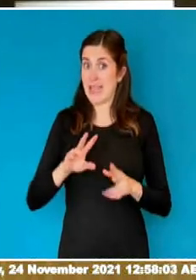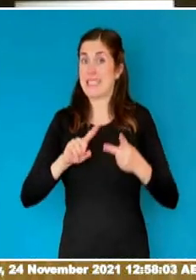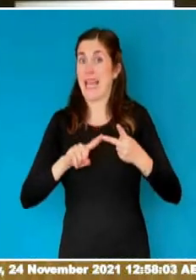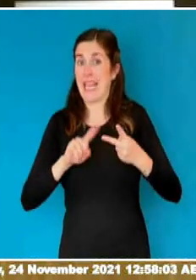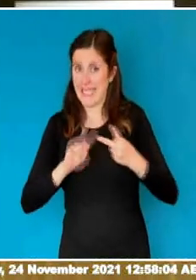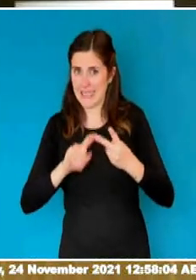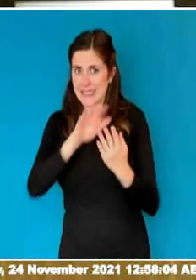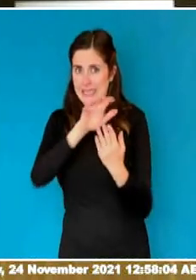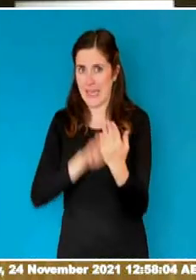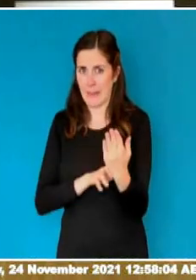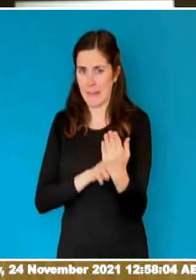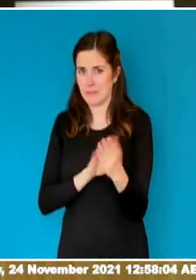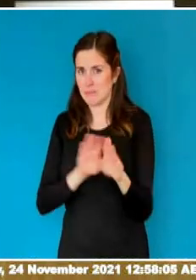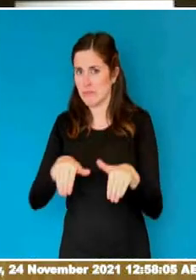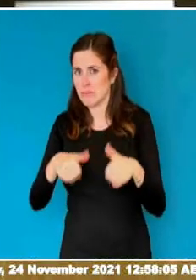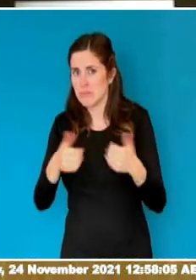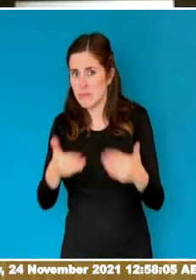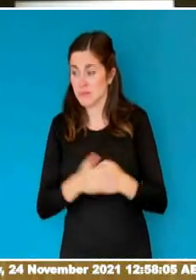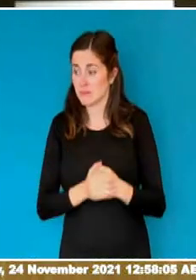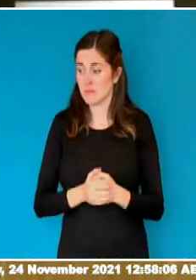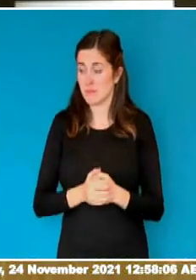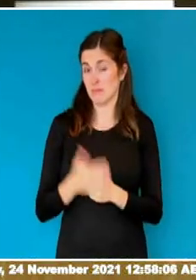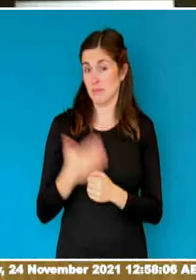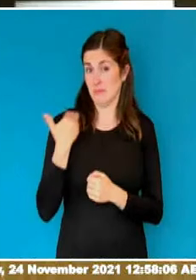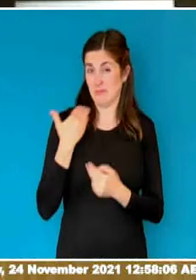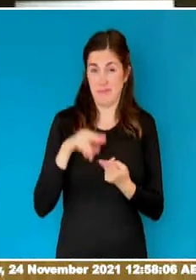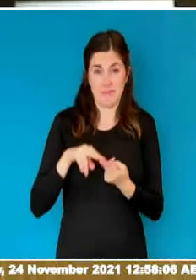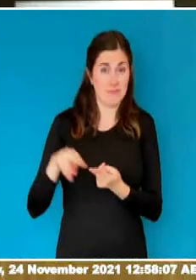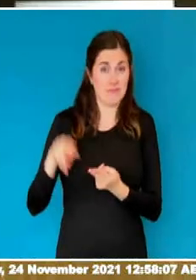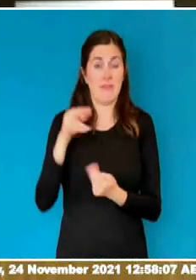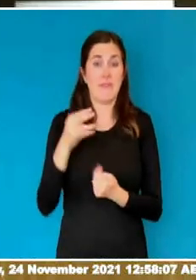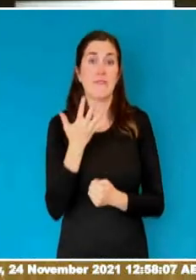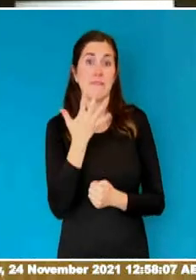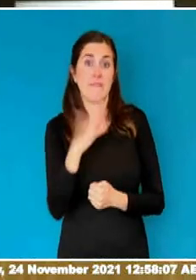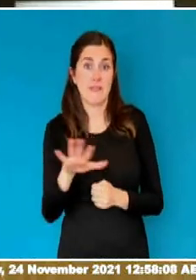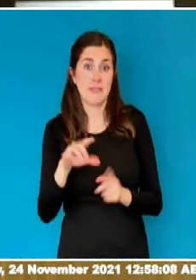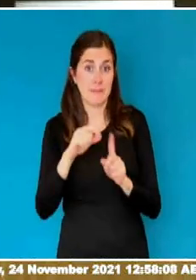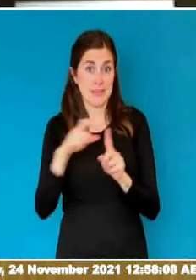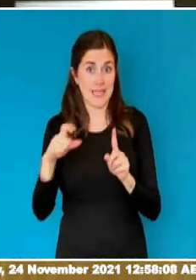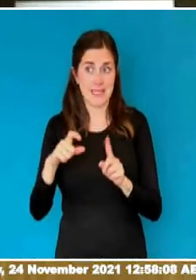We've seen an increase of 50 per cent in the percentage of our staff who identify with